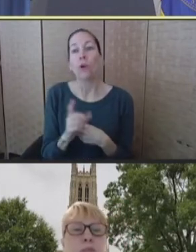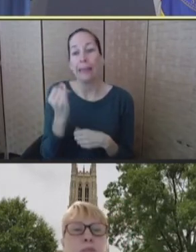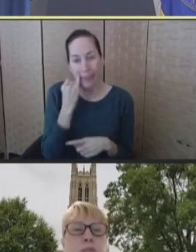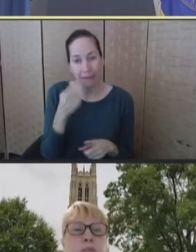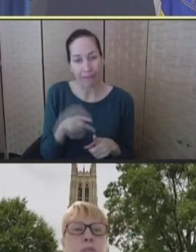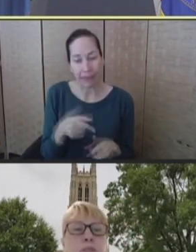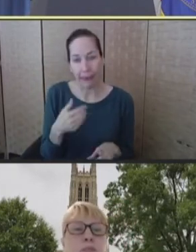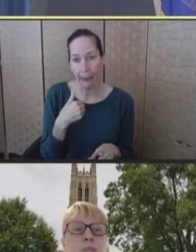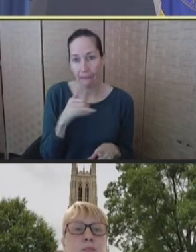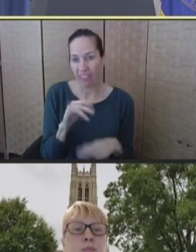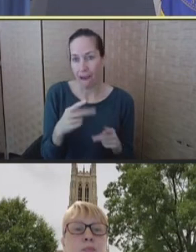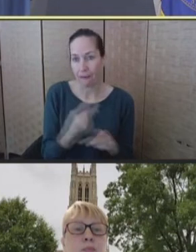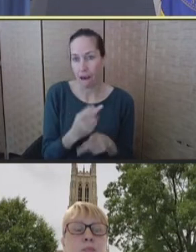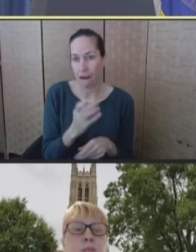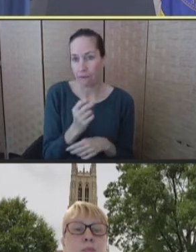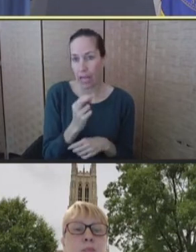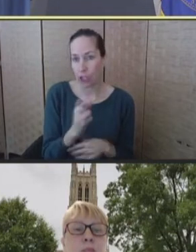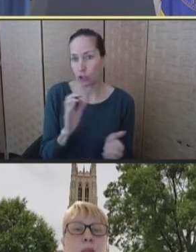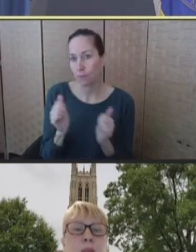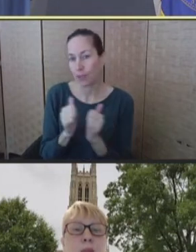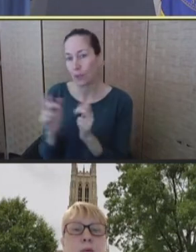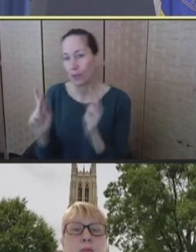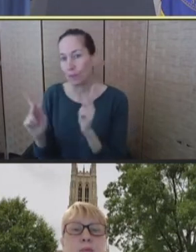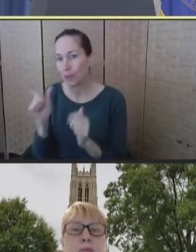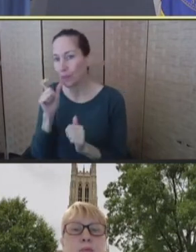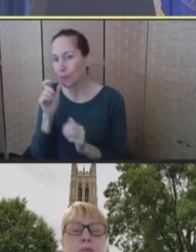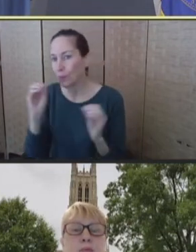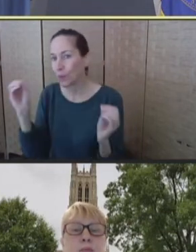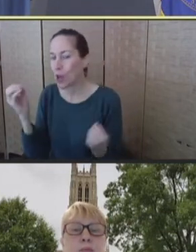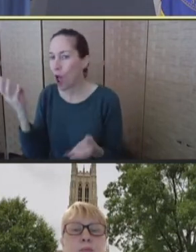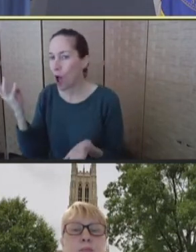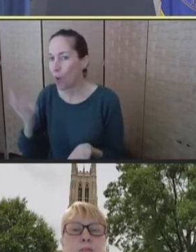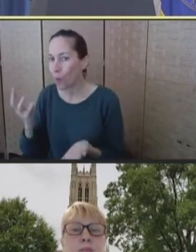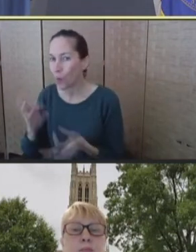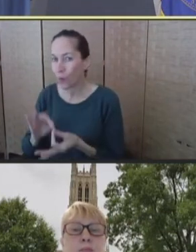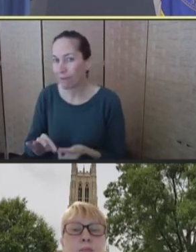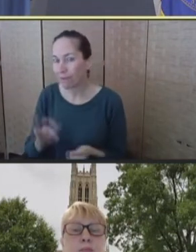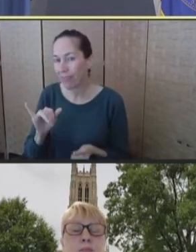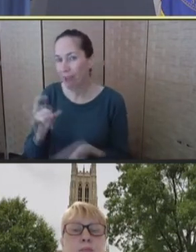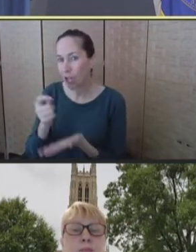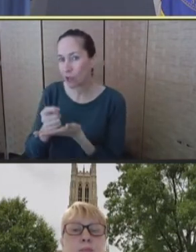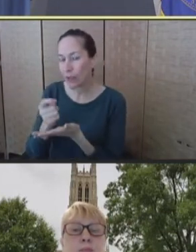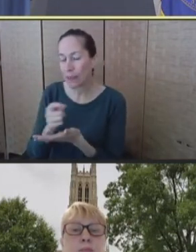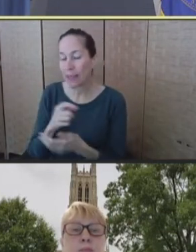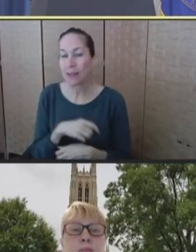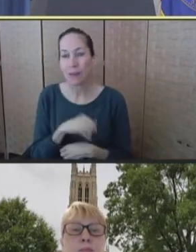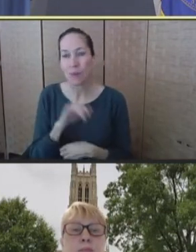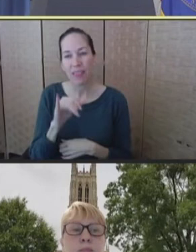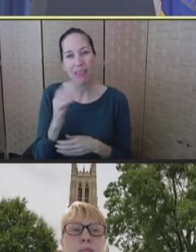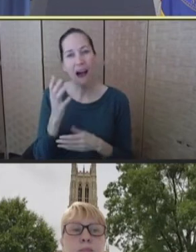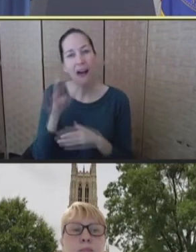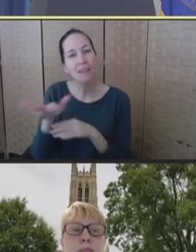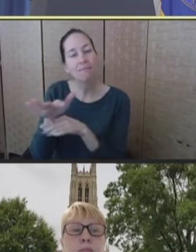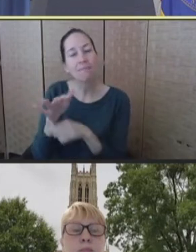Those studies are out of the U.S. and Israel. And so, I think there's -- these are places where the tuberculosis load is not -- the